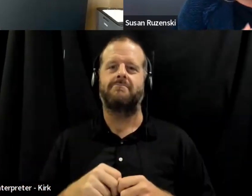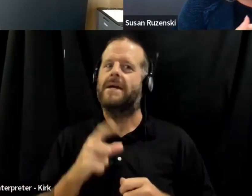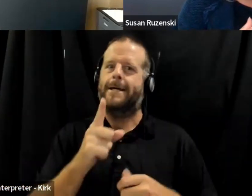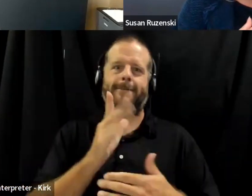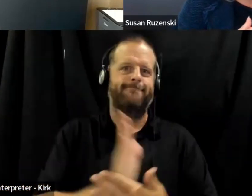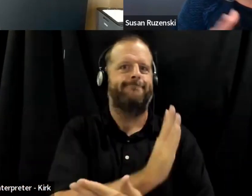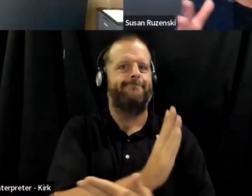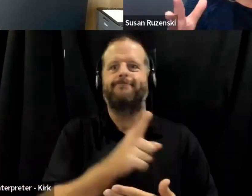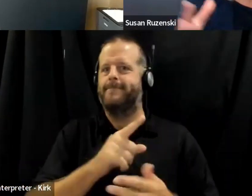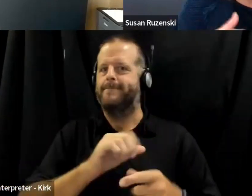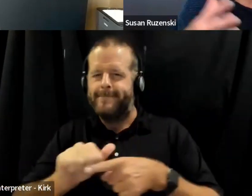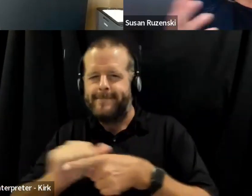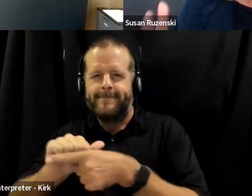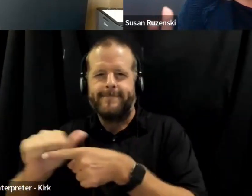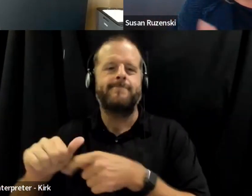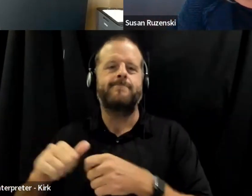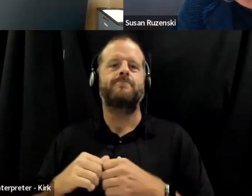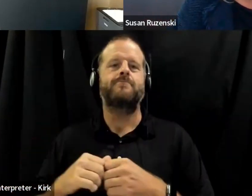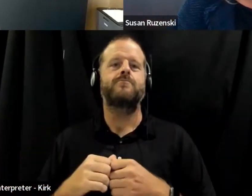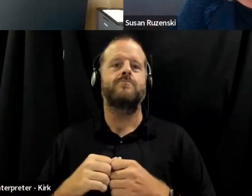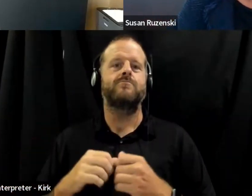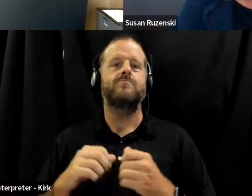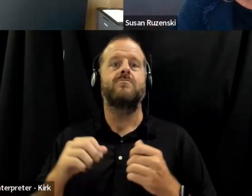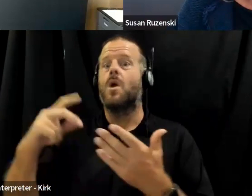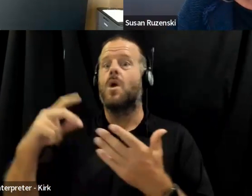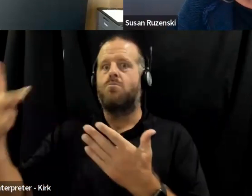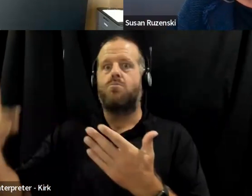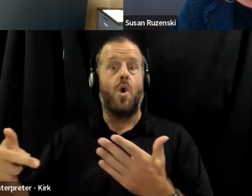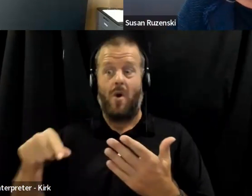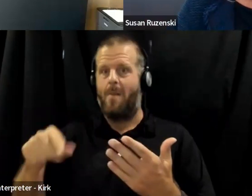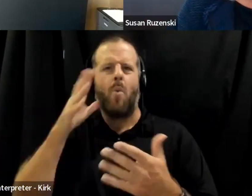, the programs proliferate under Gus's leadership and